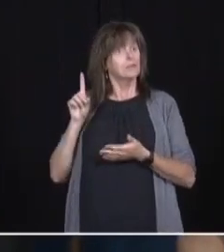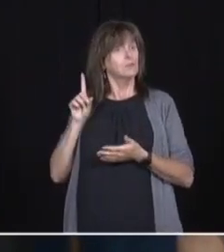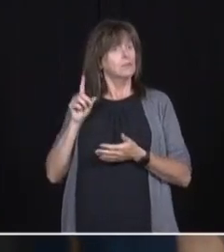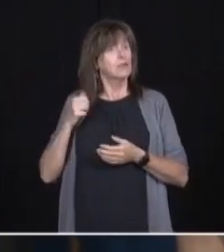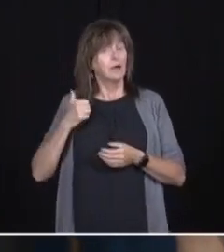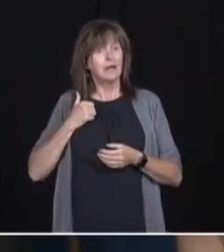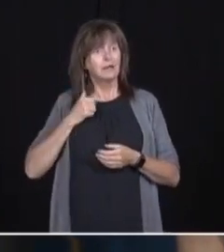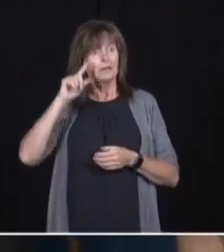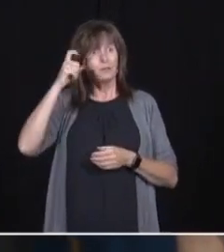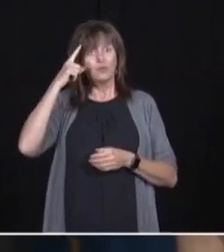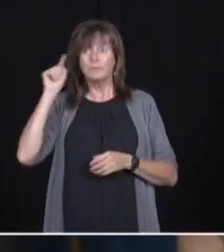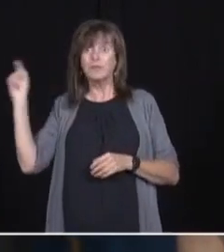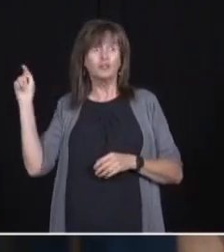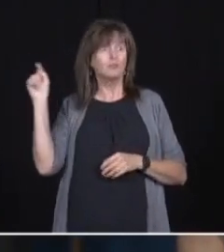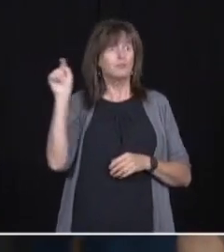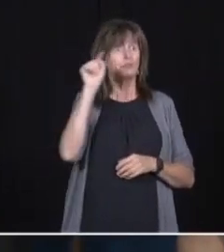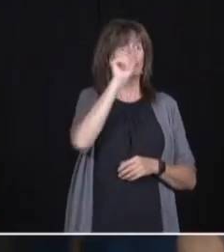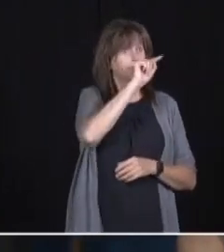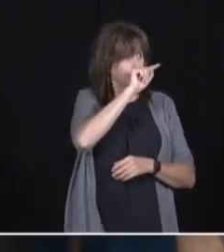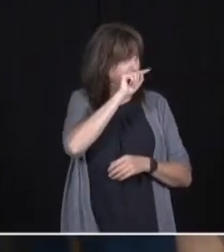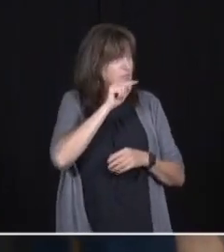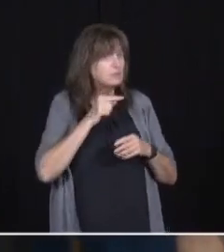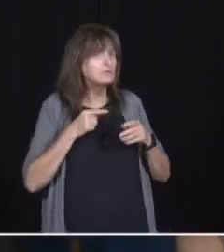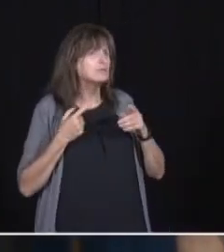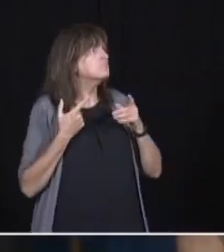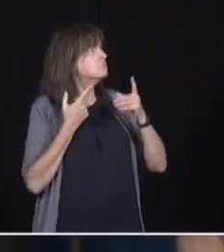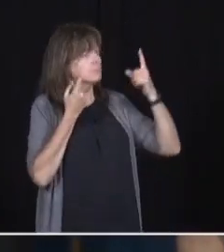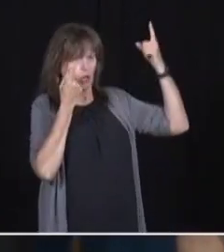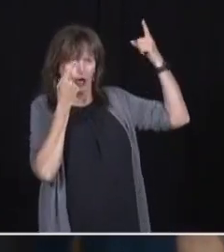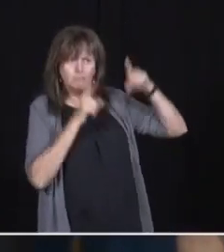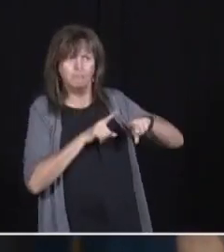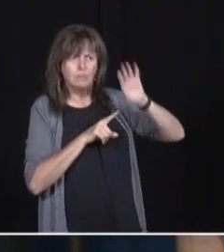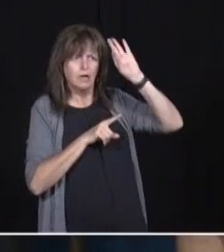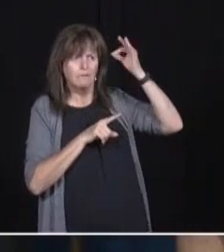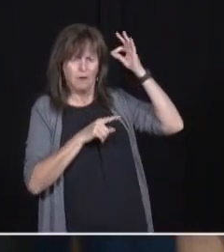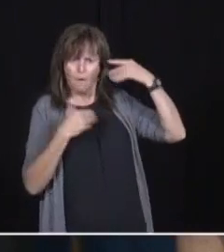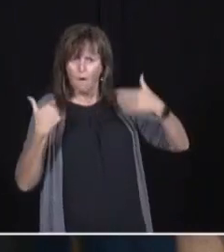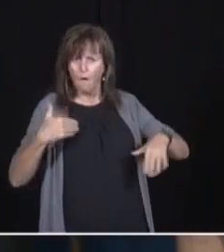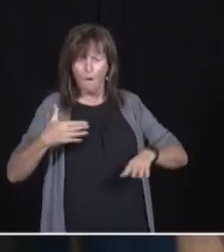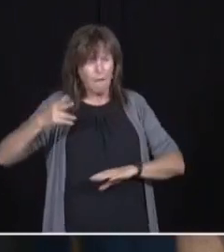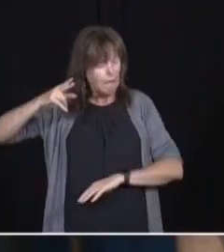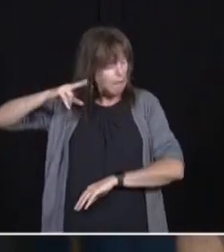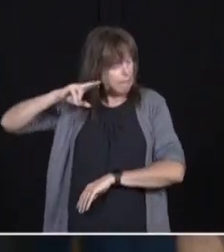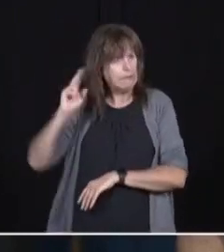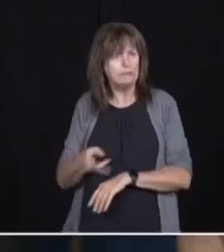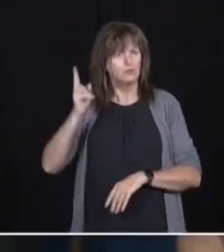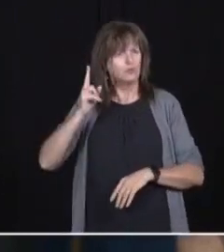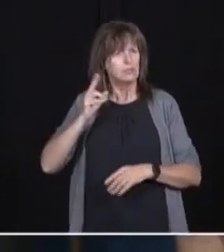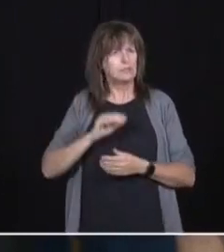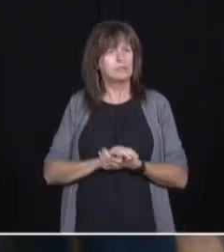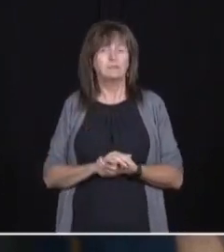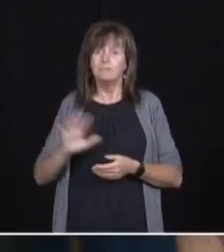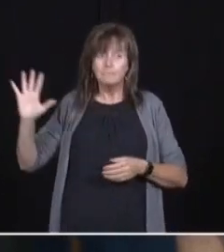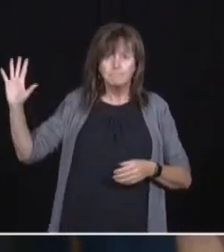Last week, Canada's premiers reached a historic agreement with our federal partners. We negotiated together as a country